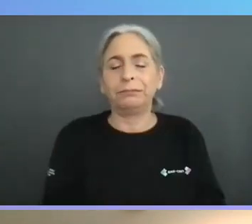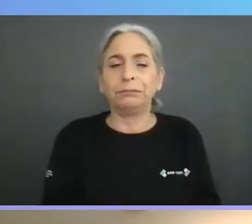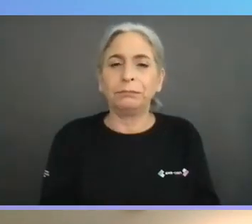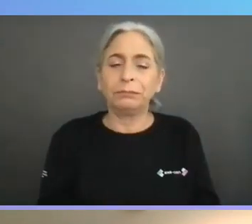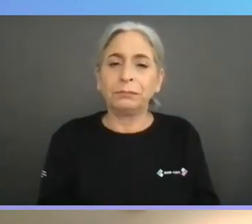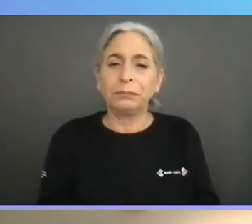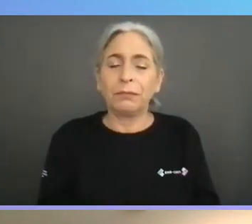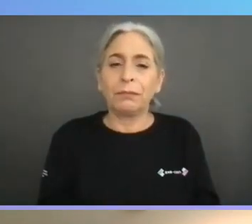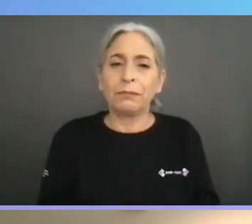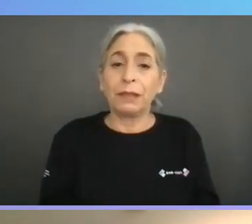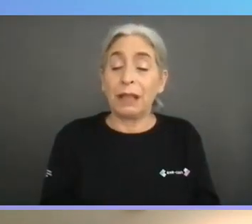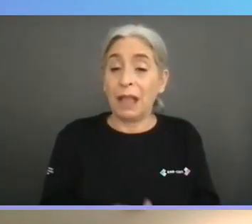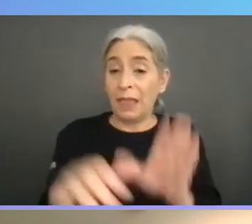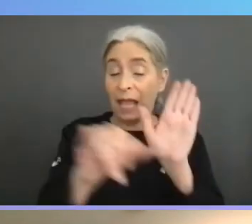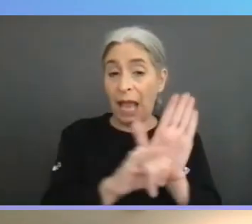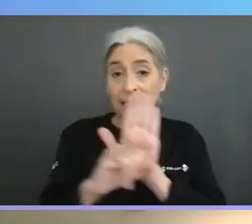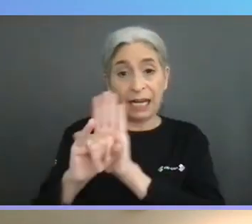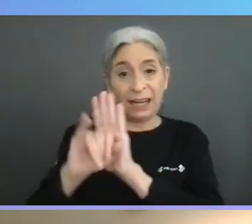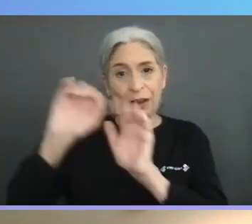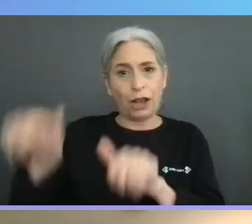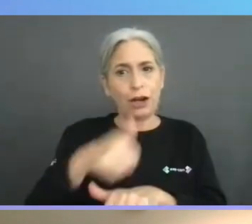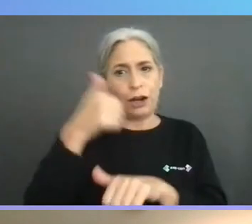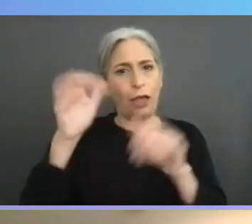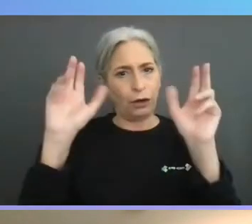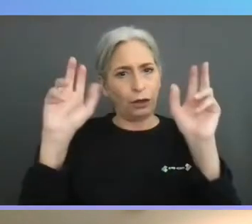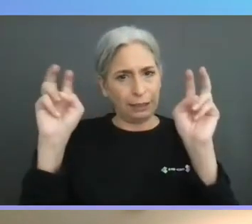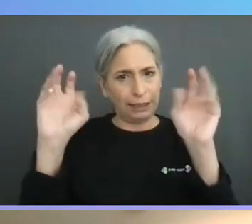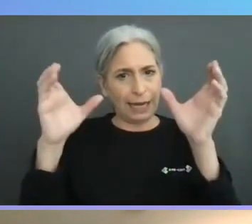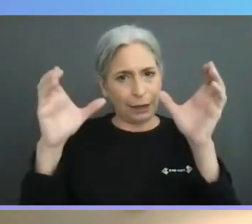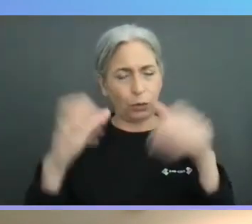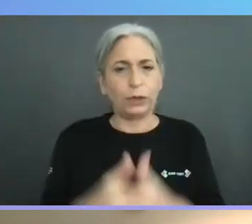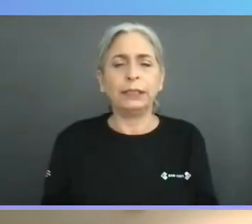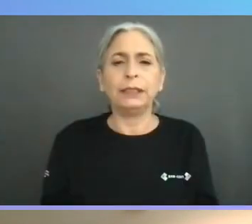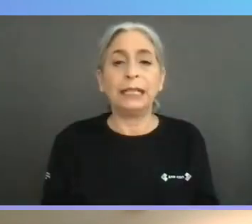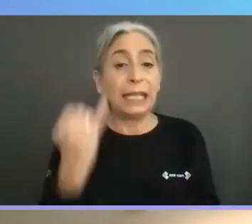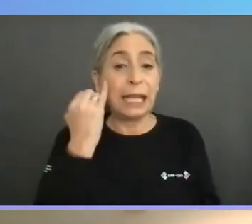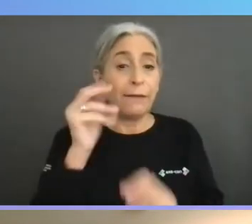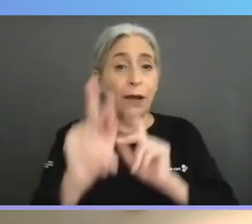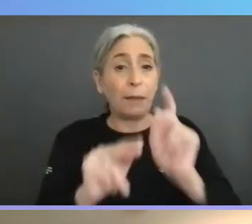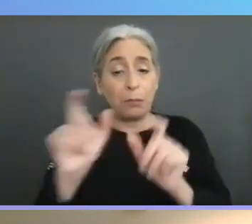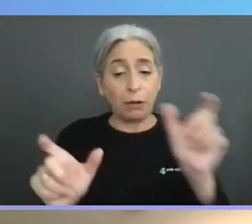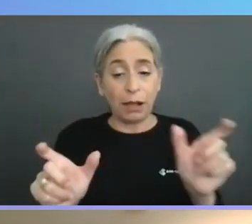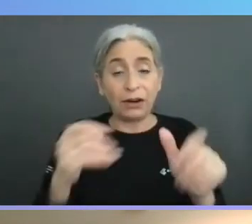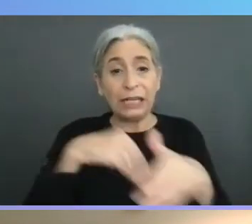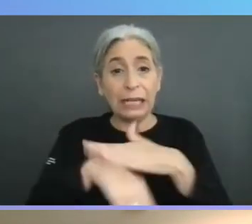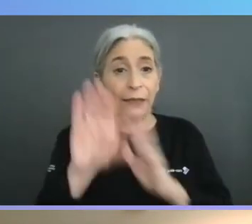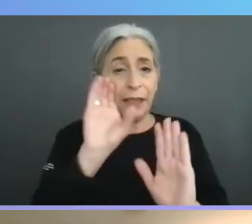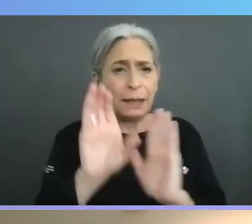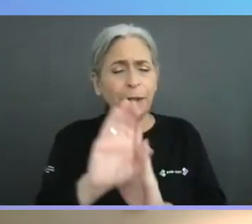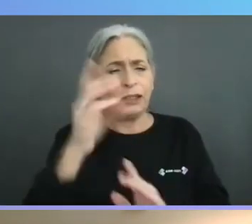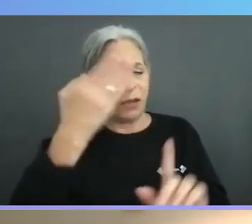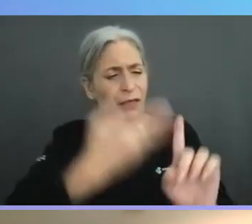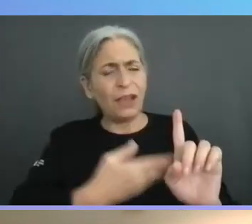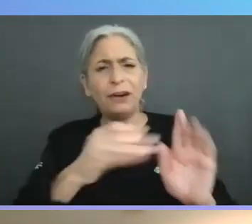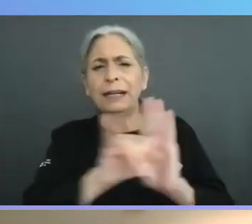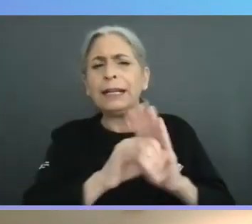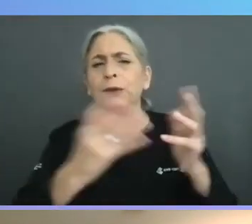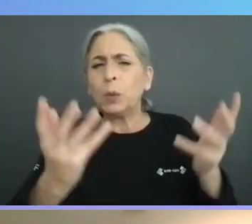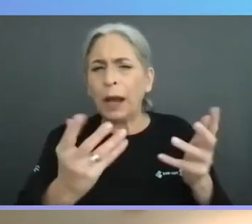the identity is another category. Uh, if there are people in the image, what is their identity? Uh, if they if